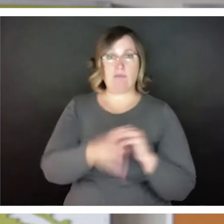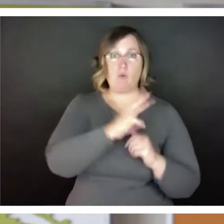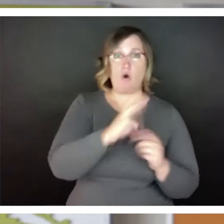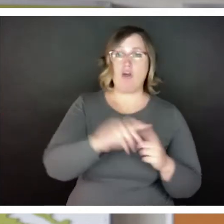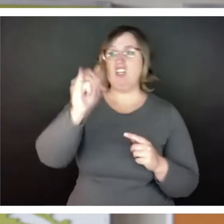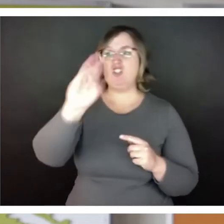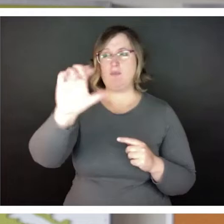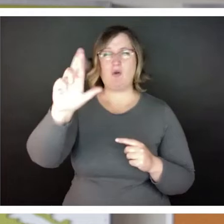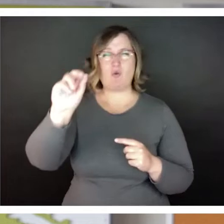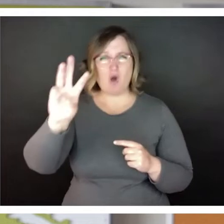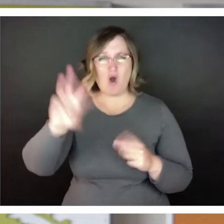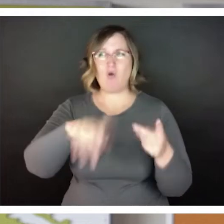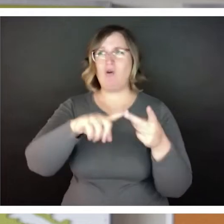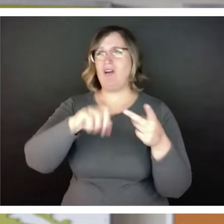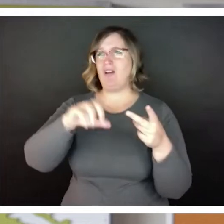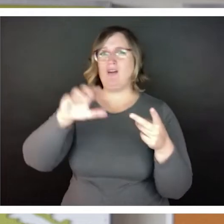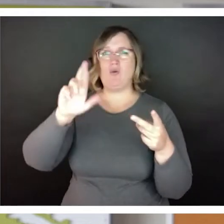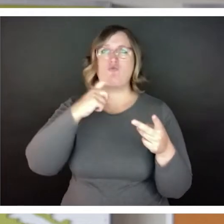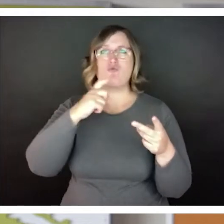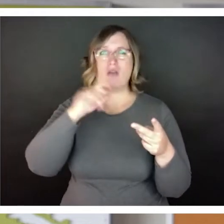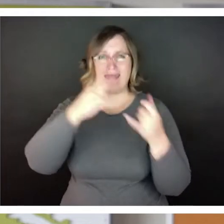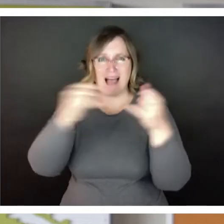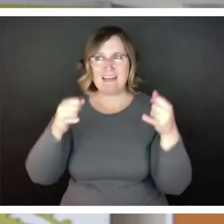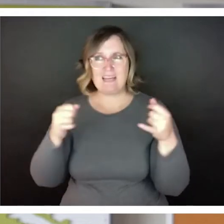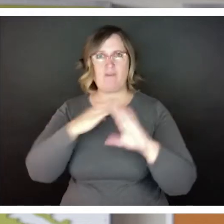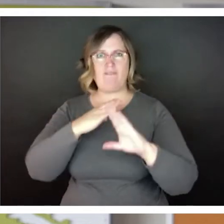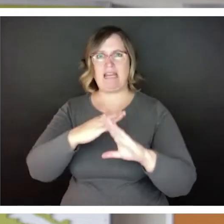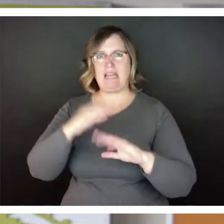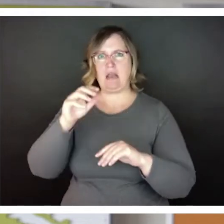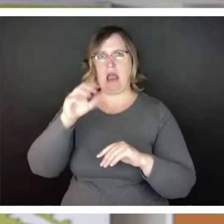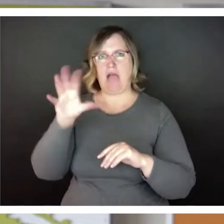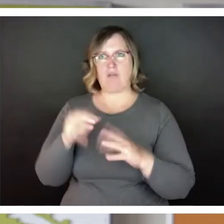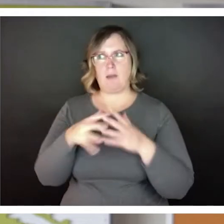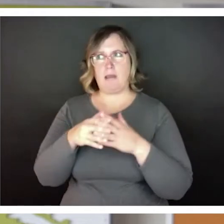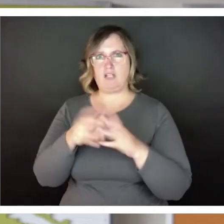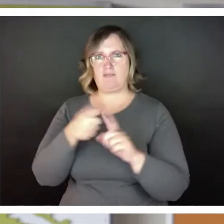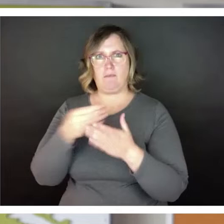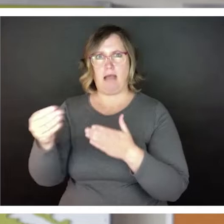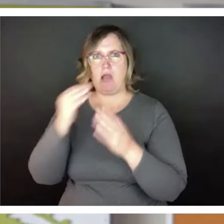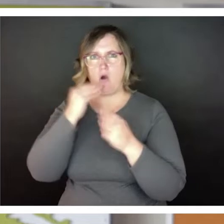prevented African-American families from buying homes. Storefront signs that read no dogs or Mexicans